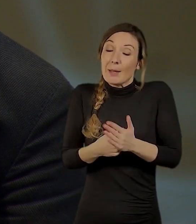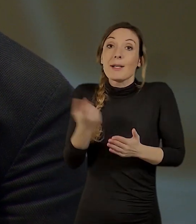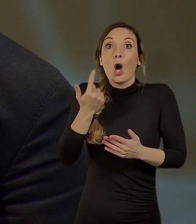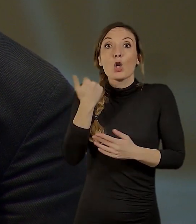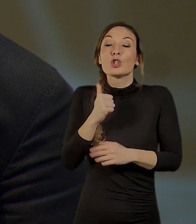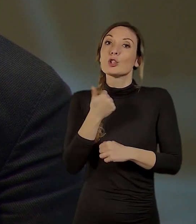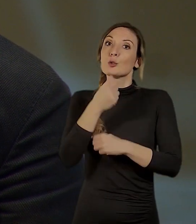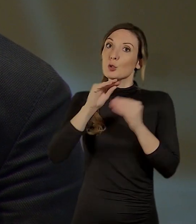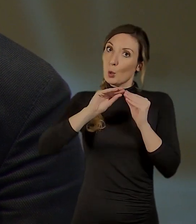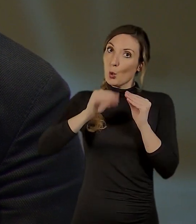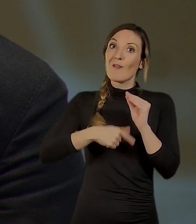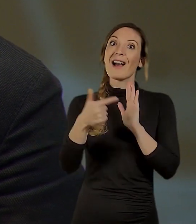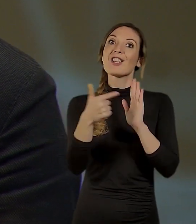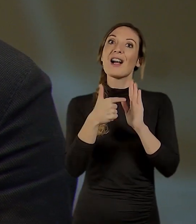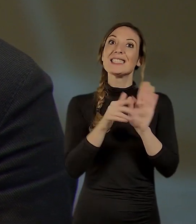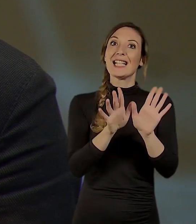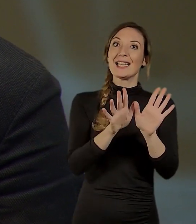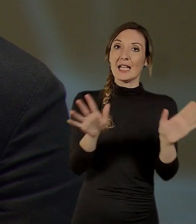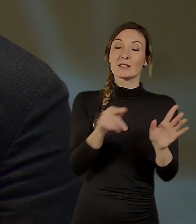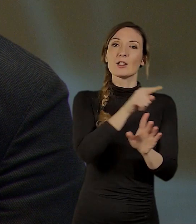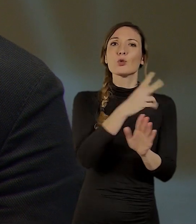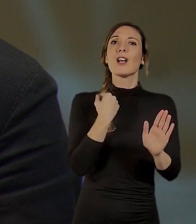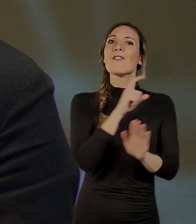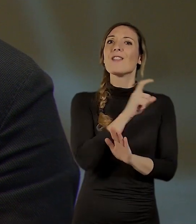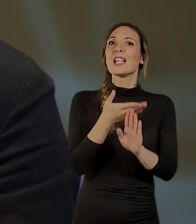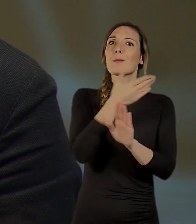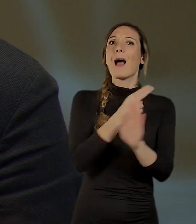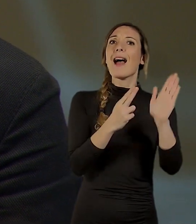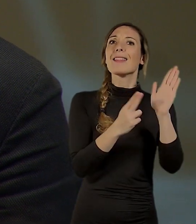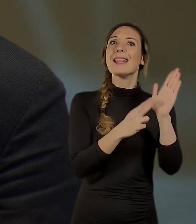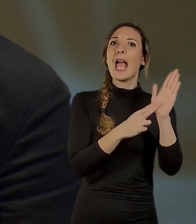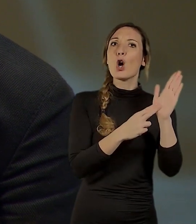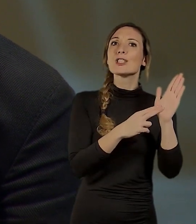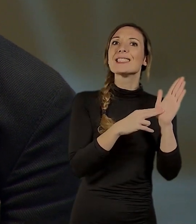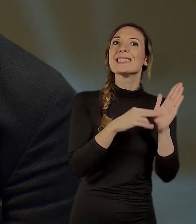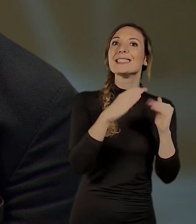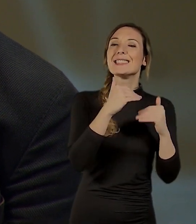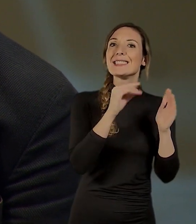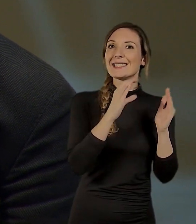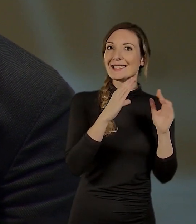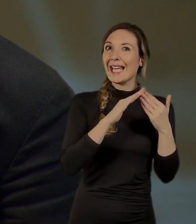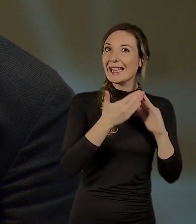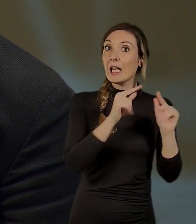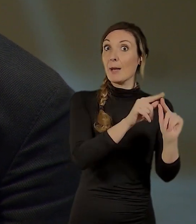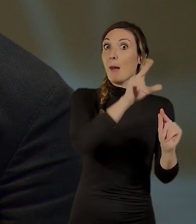I might also add that the contribution methodology is primarily aimed at changes to the zoning plan.